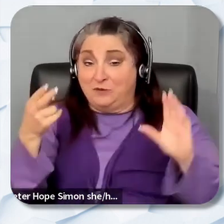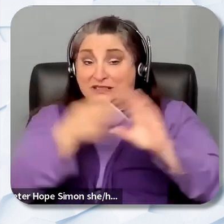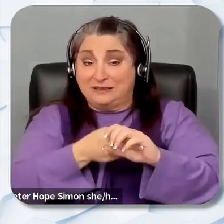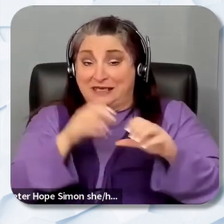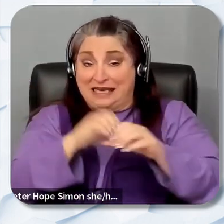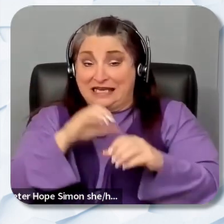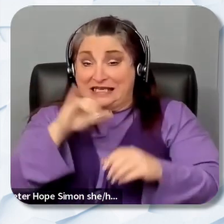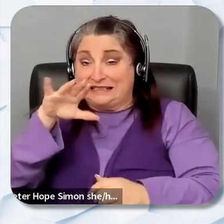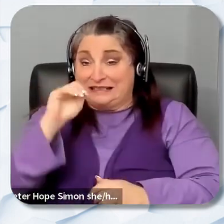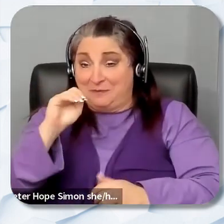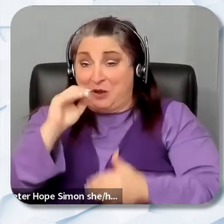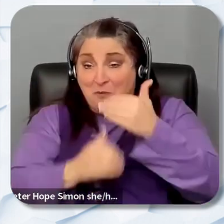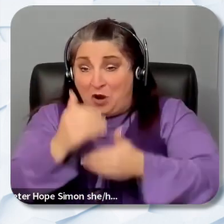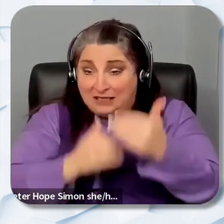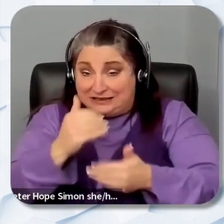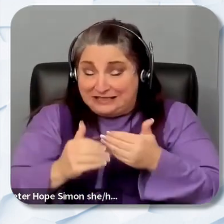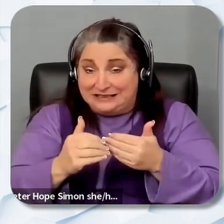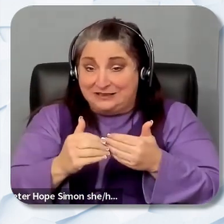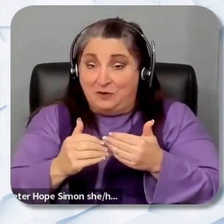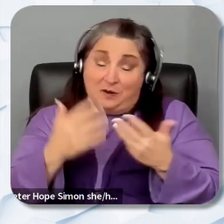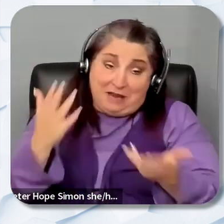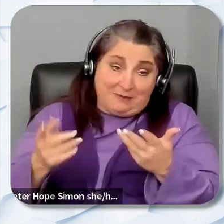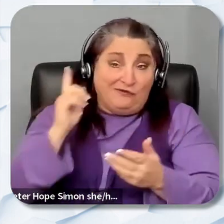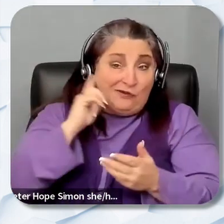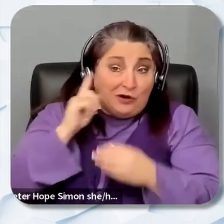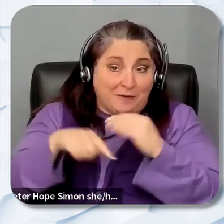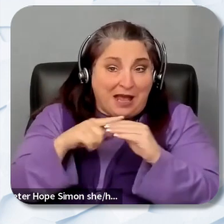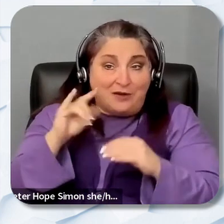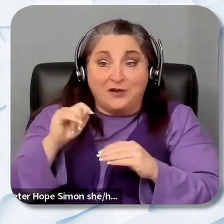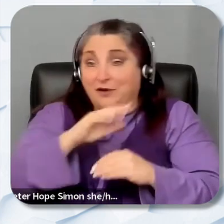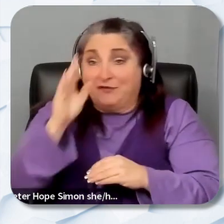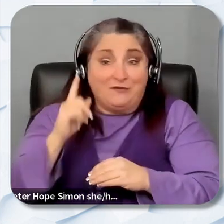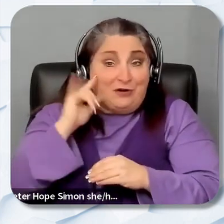process in, or you may have heard of it, or you may have never heard of it. So let's walk